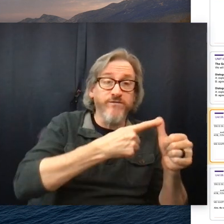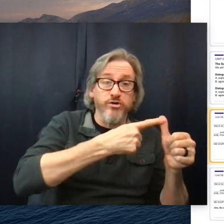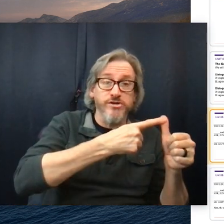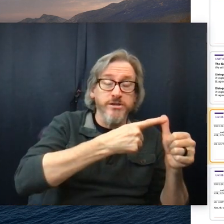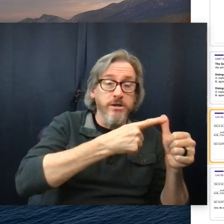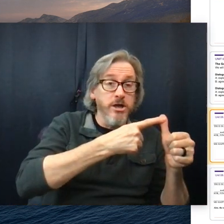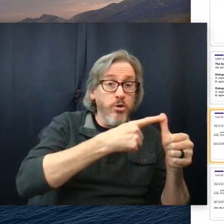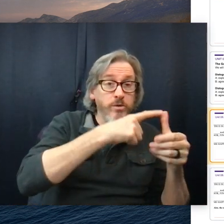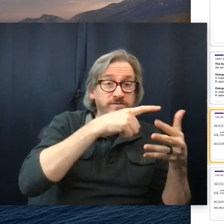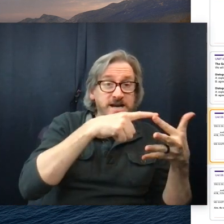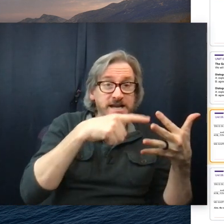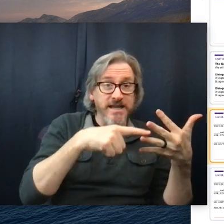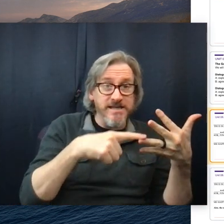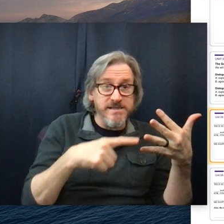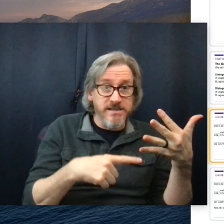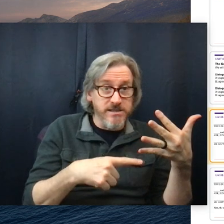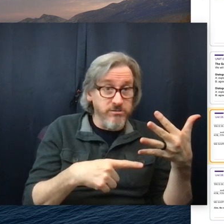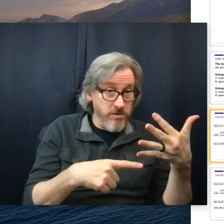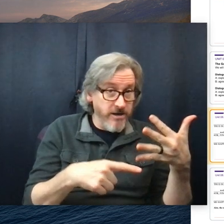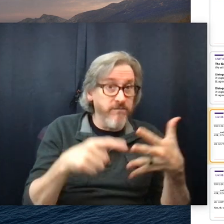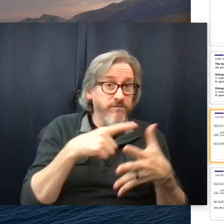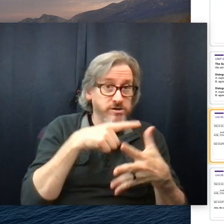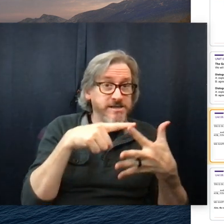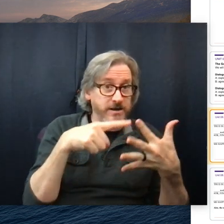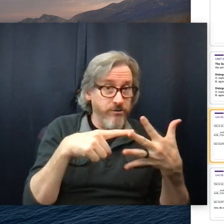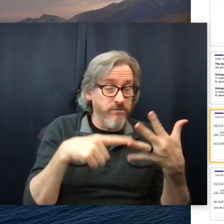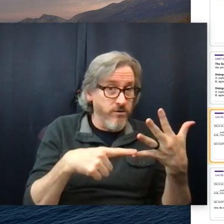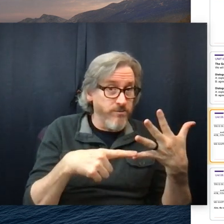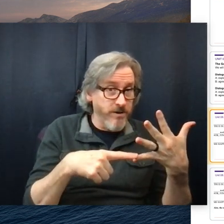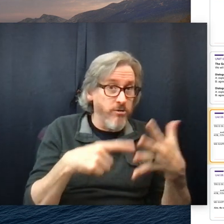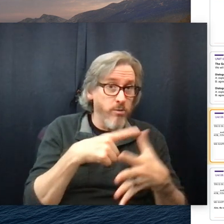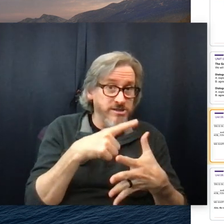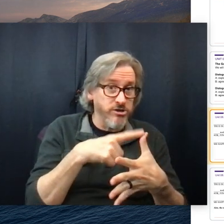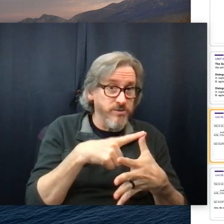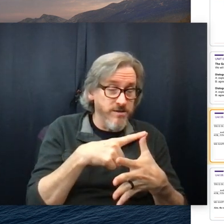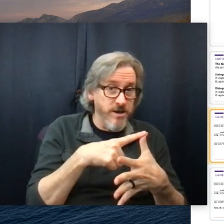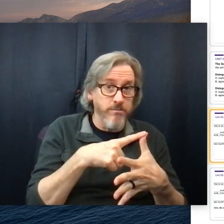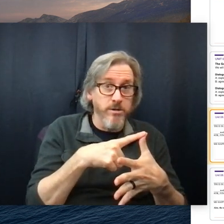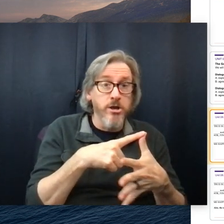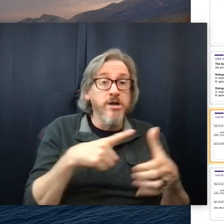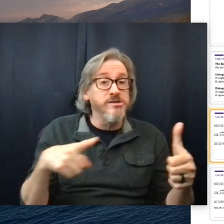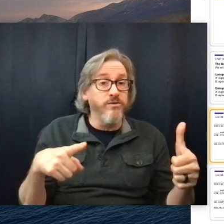first we've done lists right first second third four thing always starts with the thumb so if